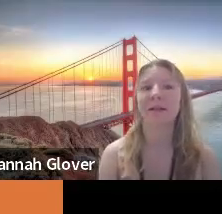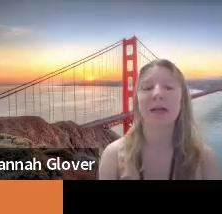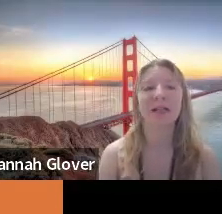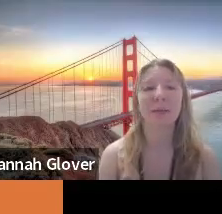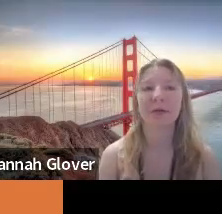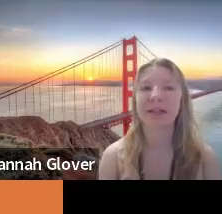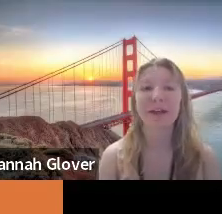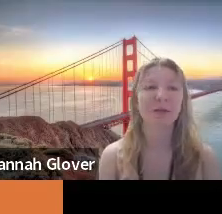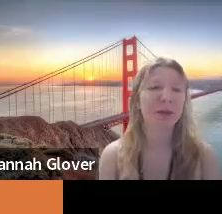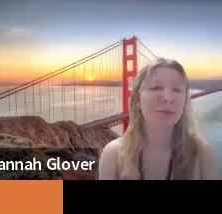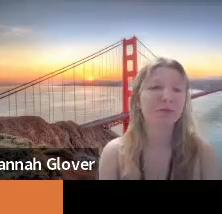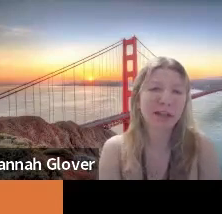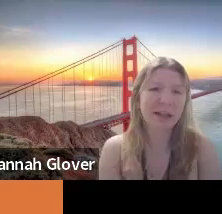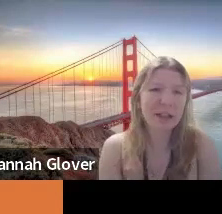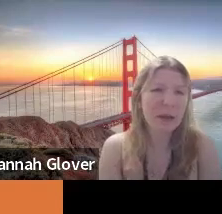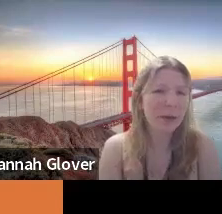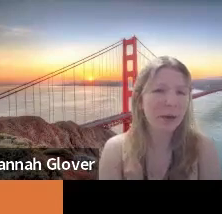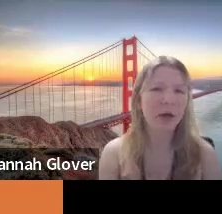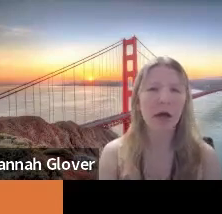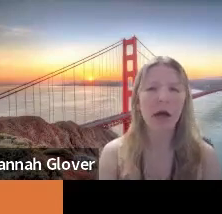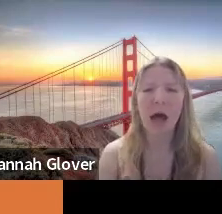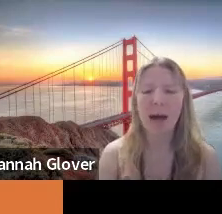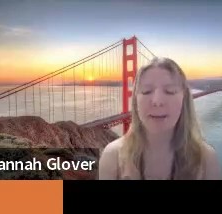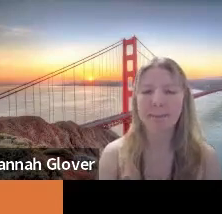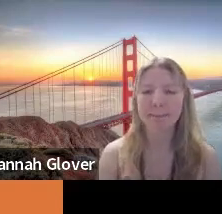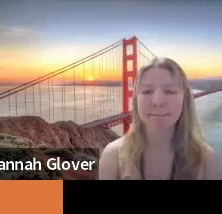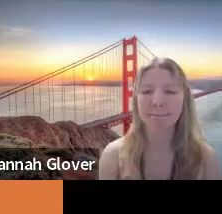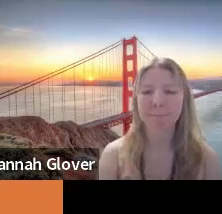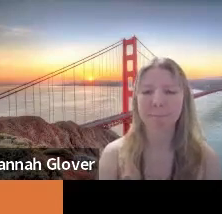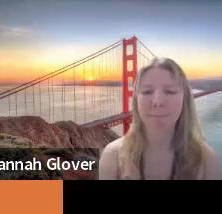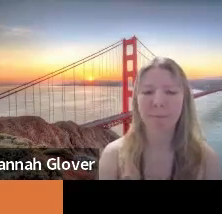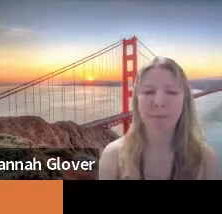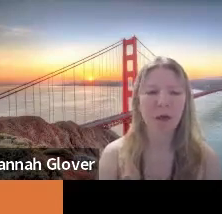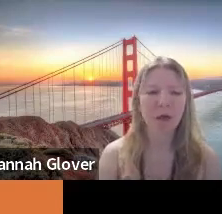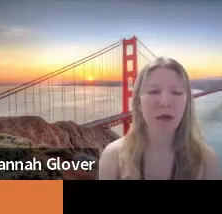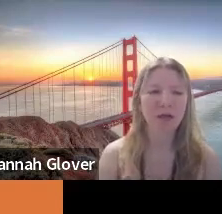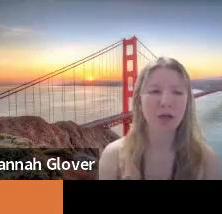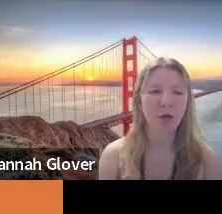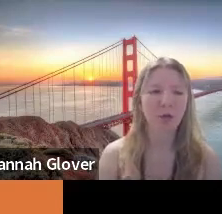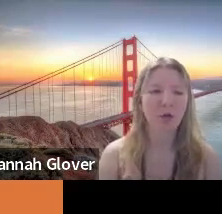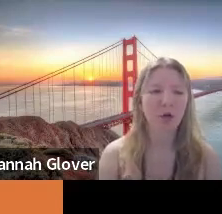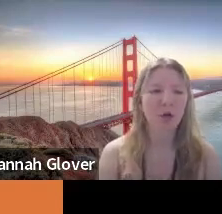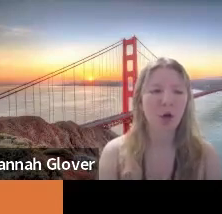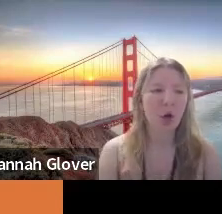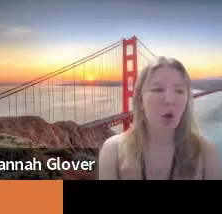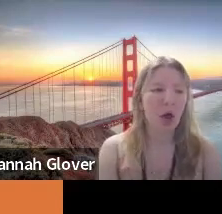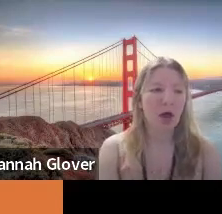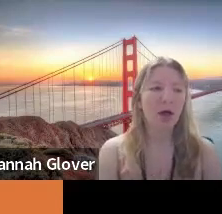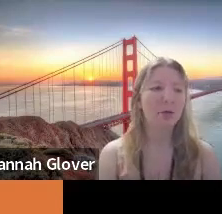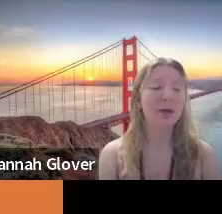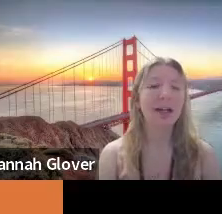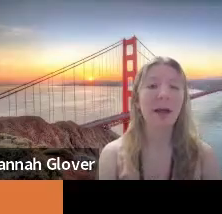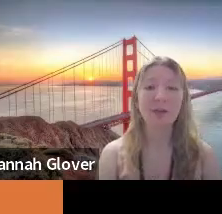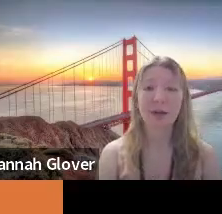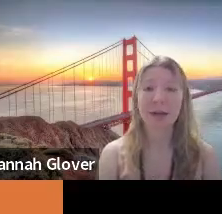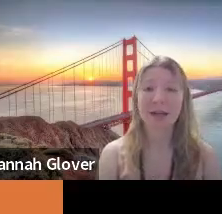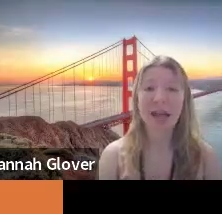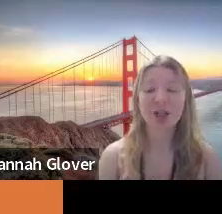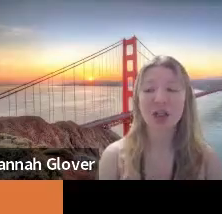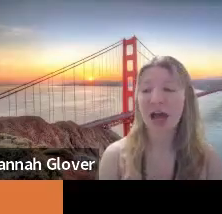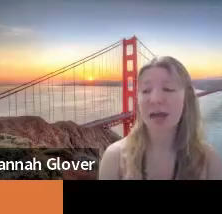and what are ways to make things more accessible for people and that they might